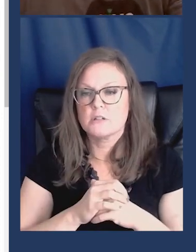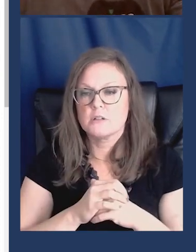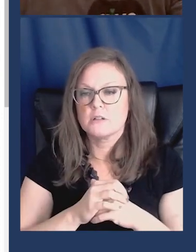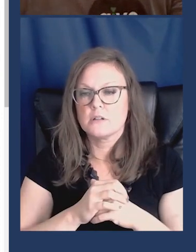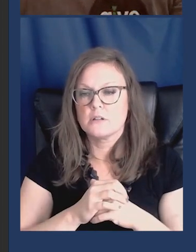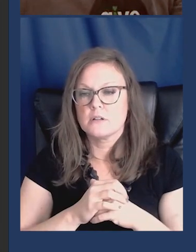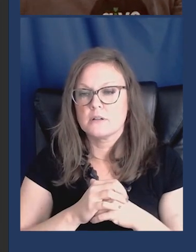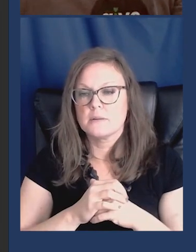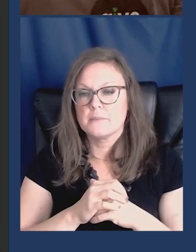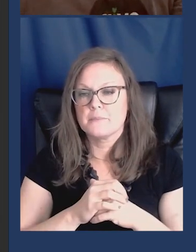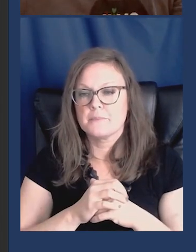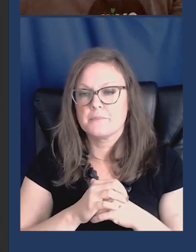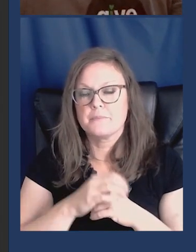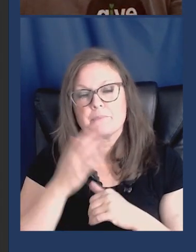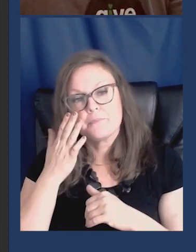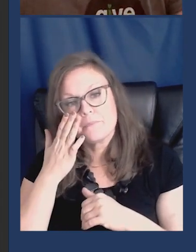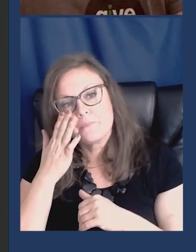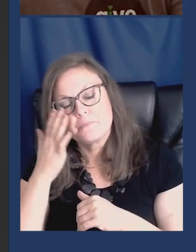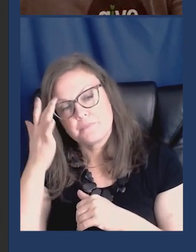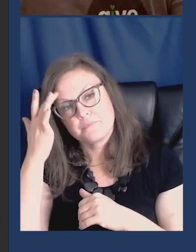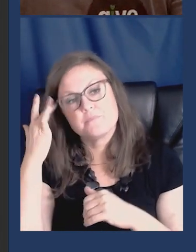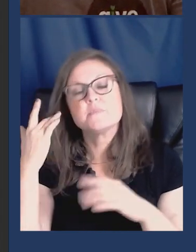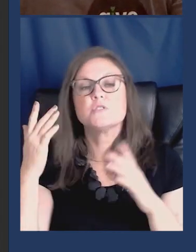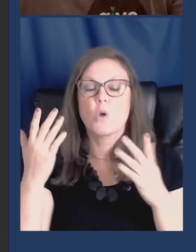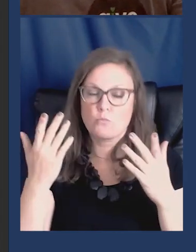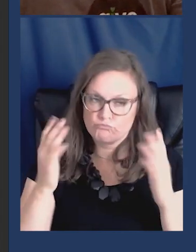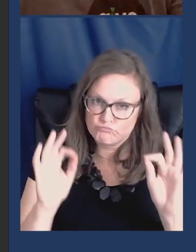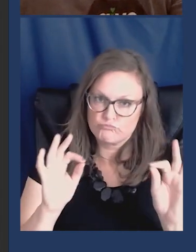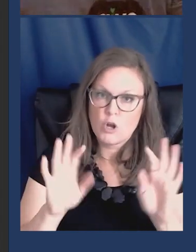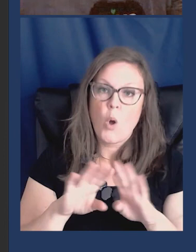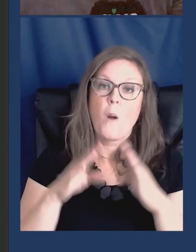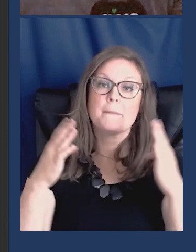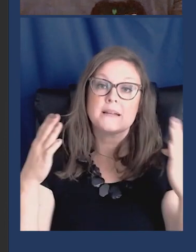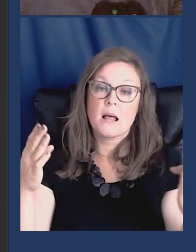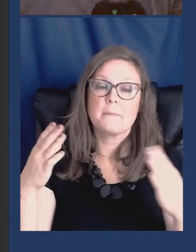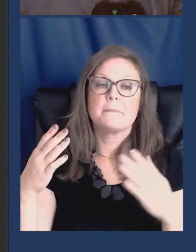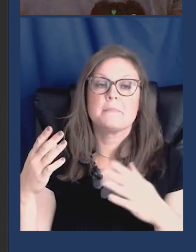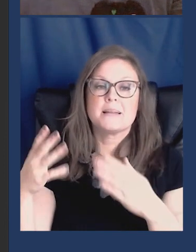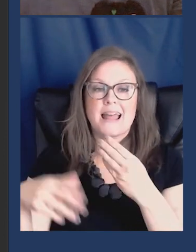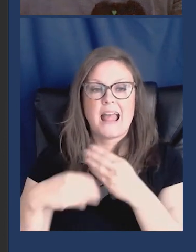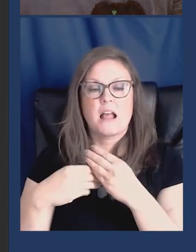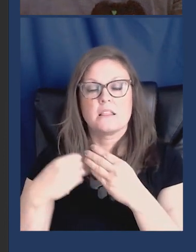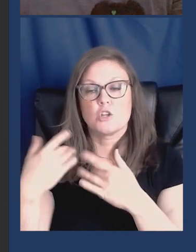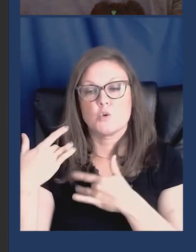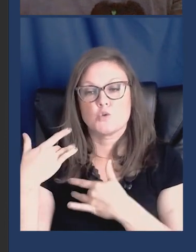All right. So open that up, add the usual namespaces, and then this is going to be really easy,